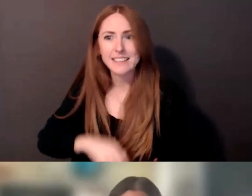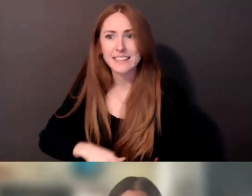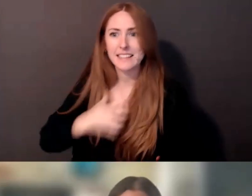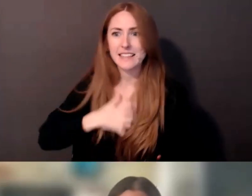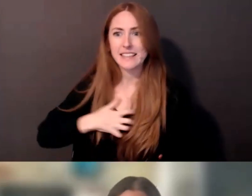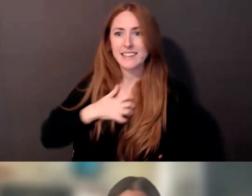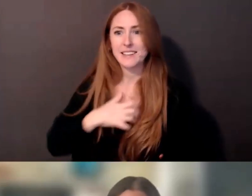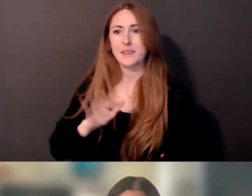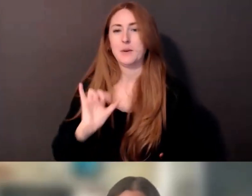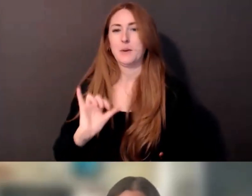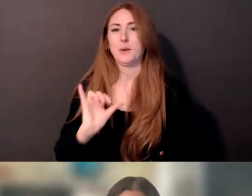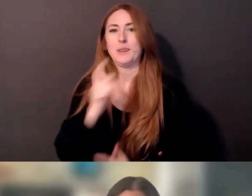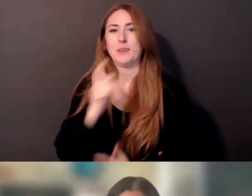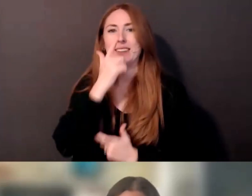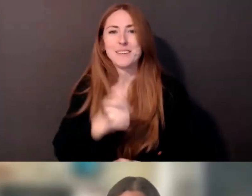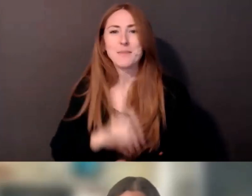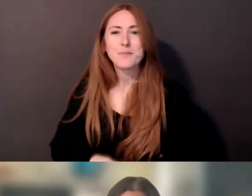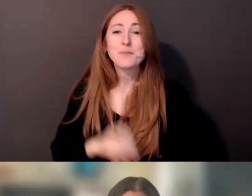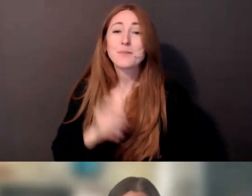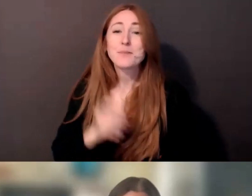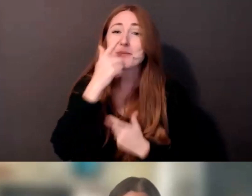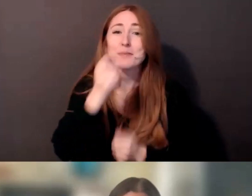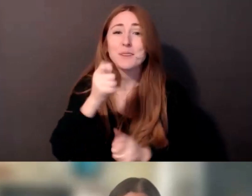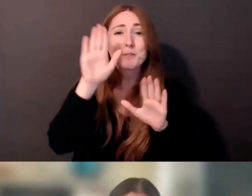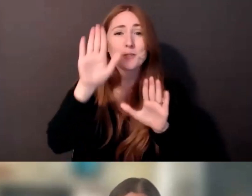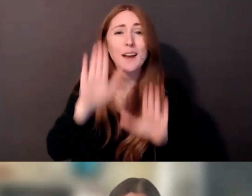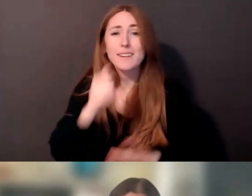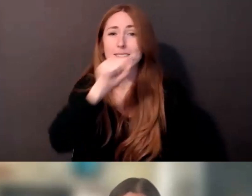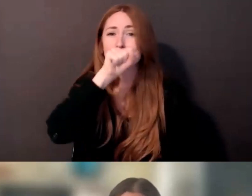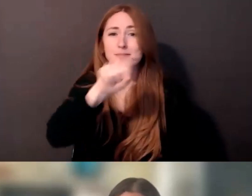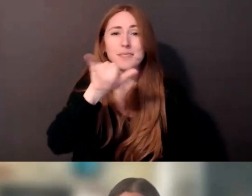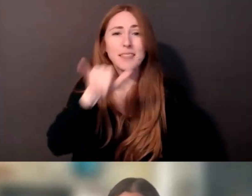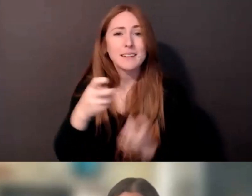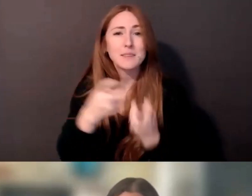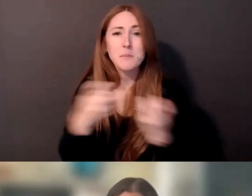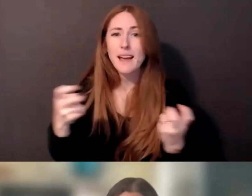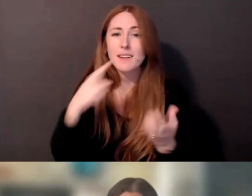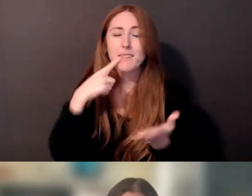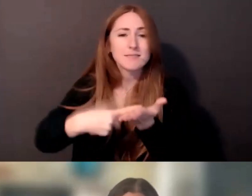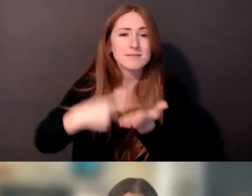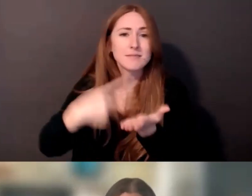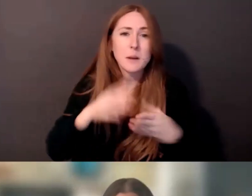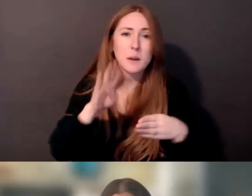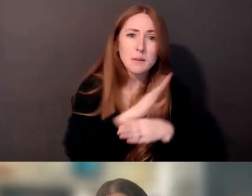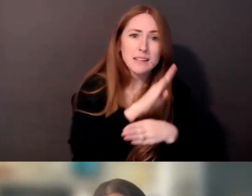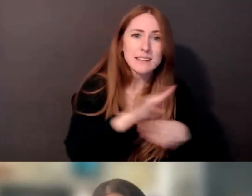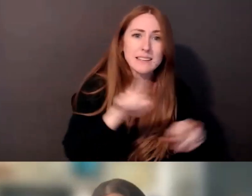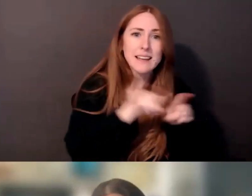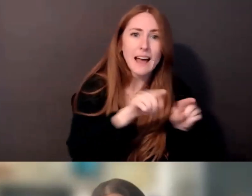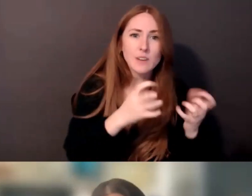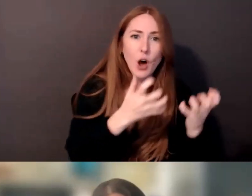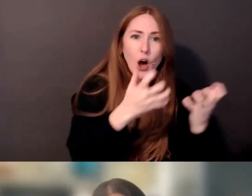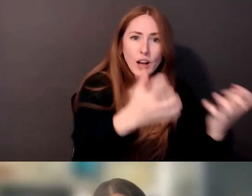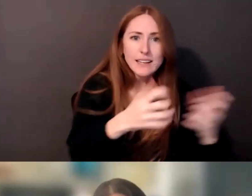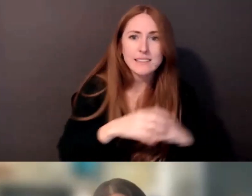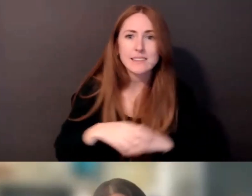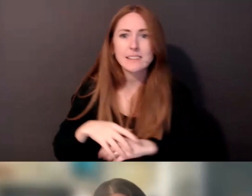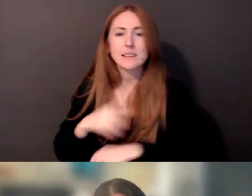I love that this panel, thinking about business as an audience and patients as an audience. And I know Taylor you have a wonderful background, as does